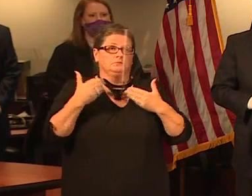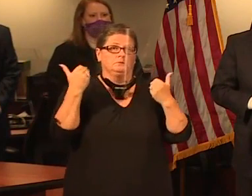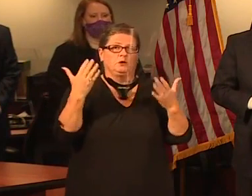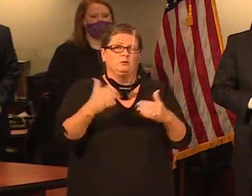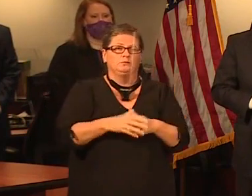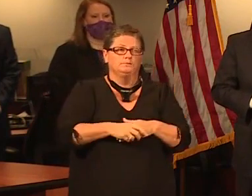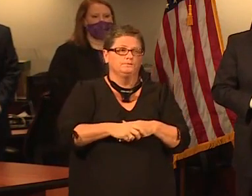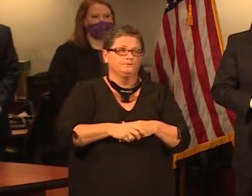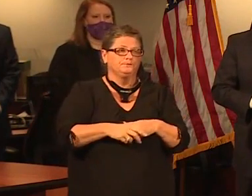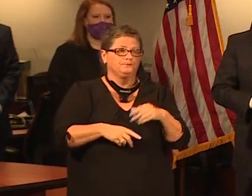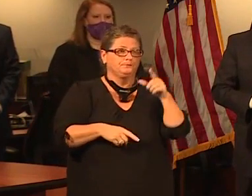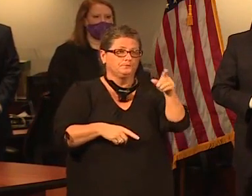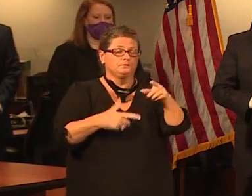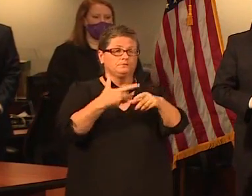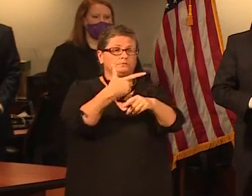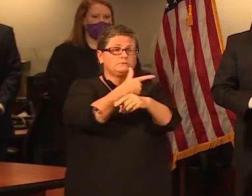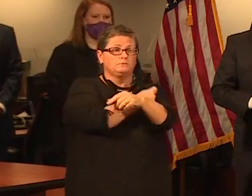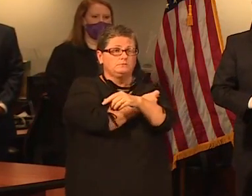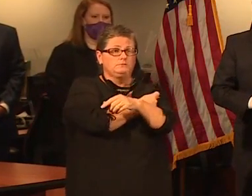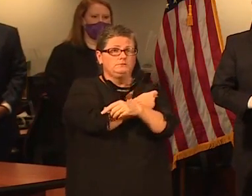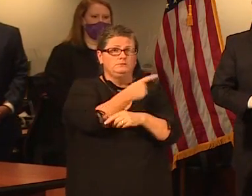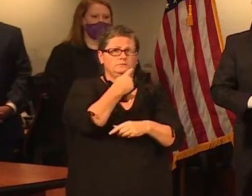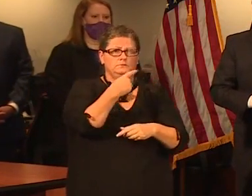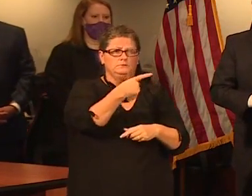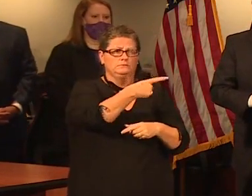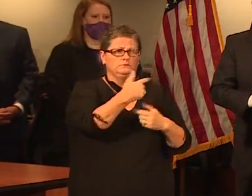I AM NOT AWARE AT THIS MOMENT AND TIME.